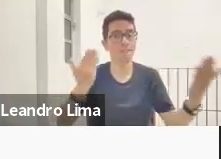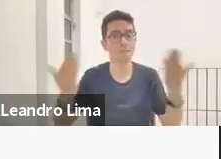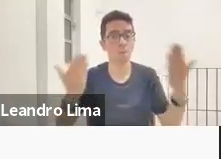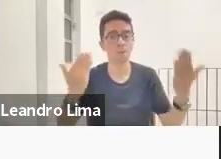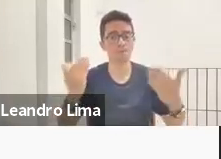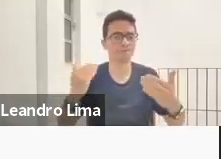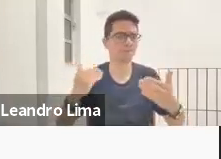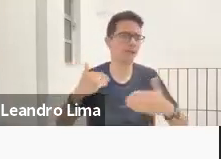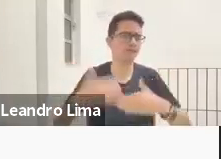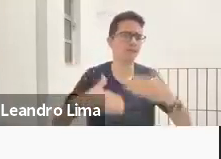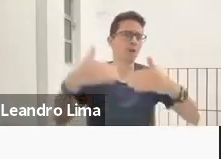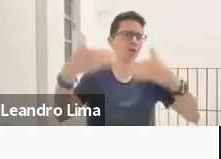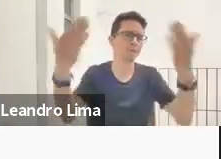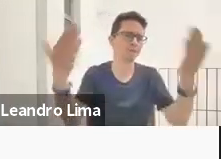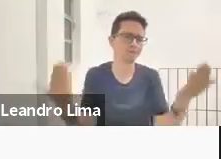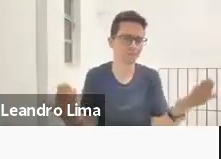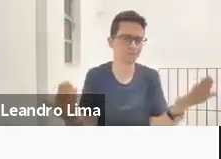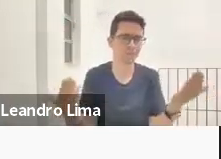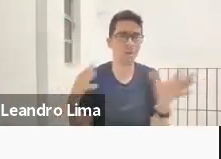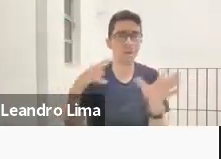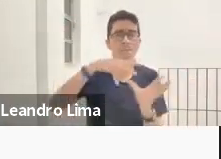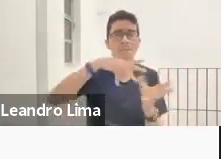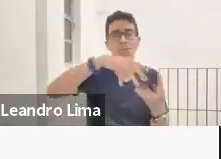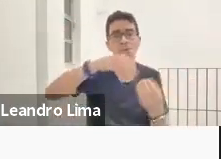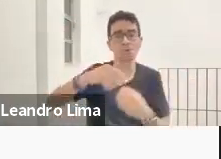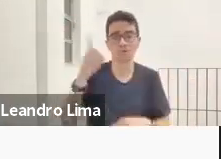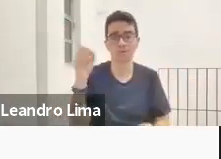in the world, the world is such a big complicated place and a big complicated place, and we now have access to so